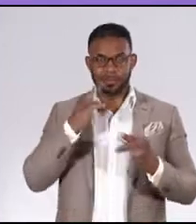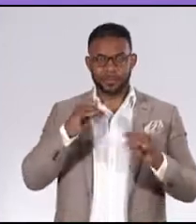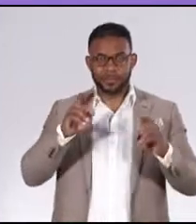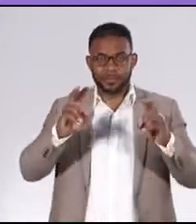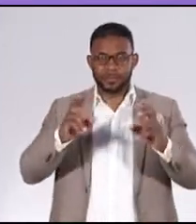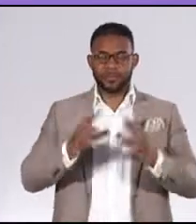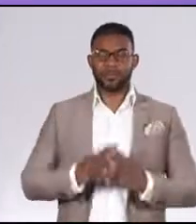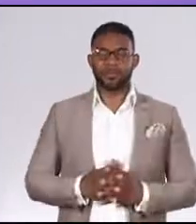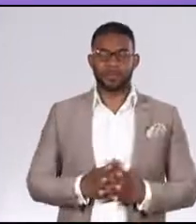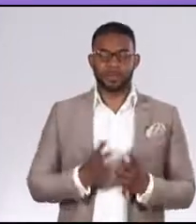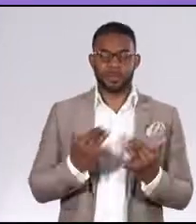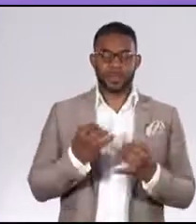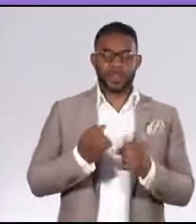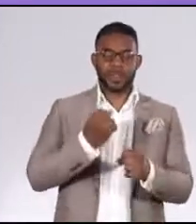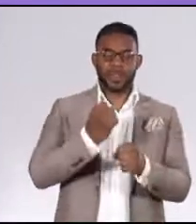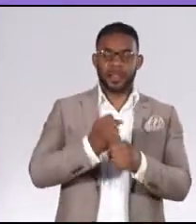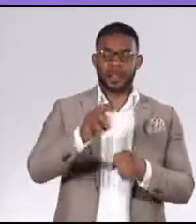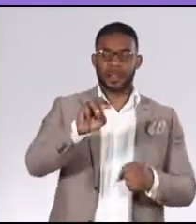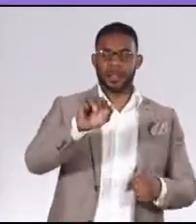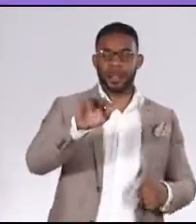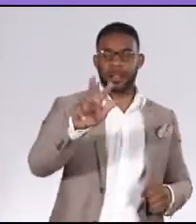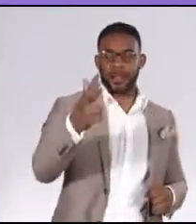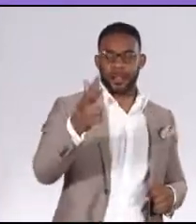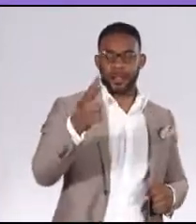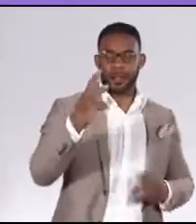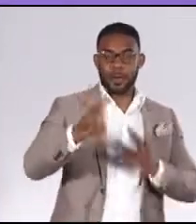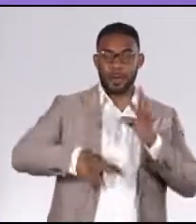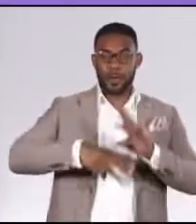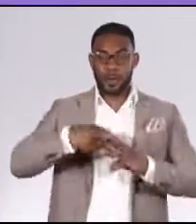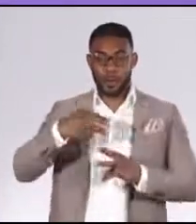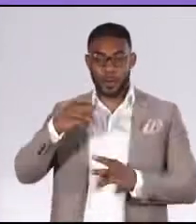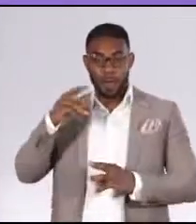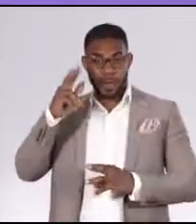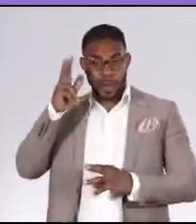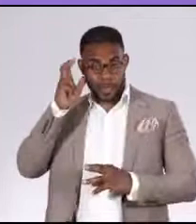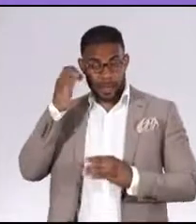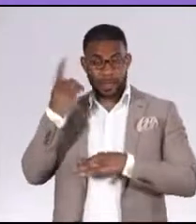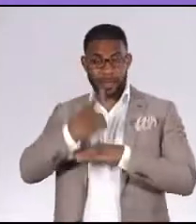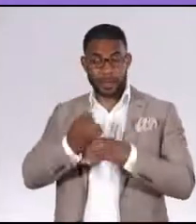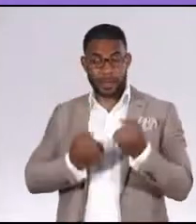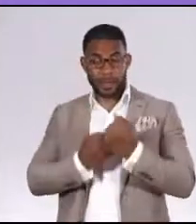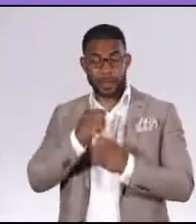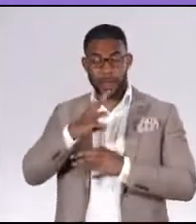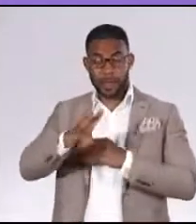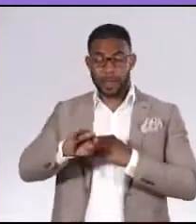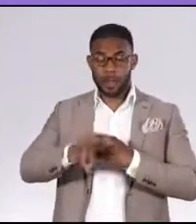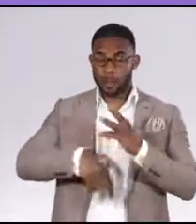This year on may 3rd, world hearing day sponsored by the world health organization.